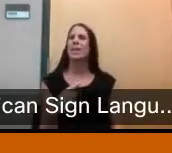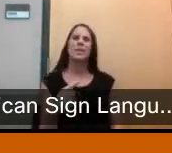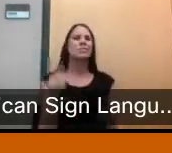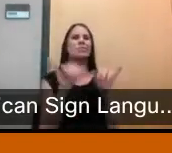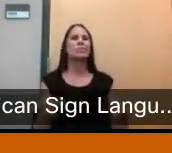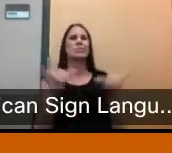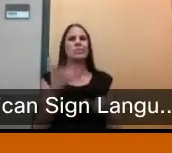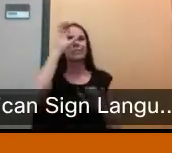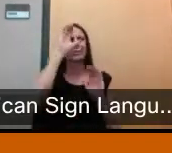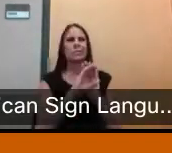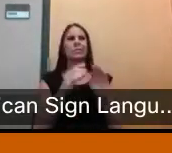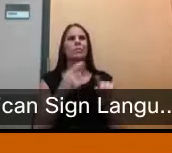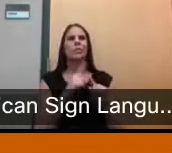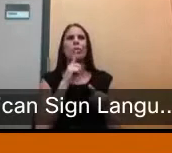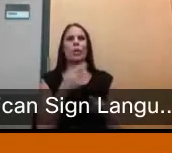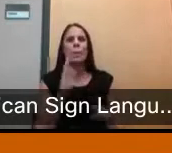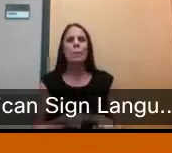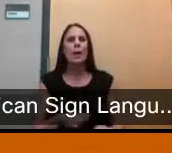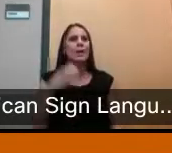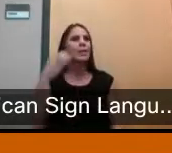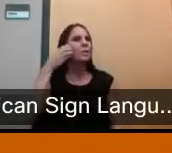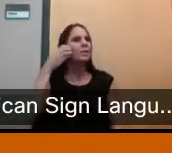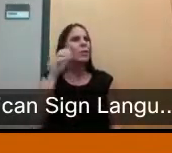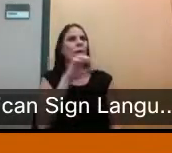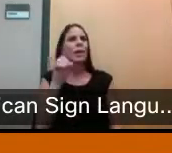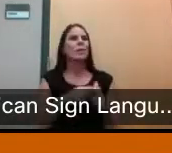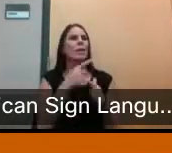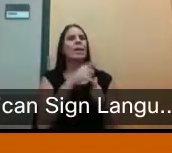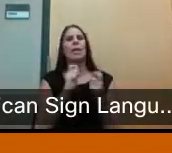cell phone ad but then they, like, adapted it for covert 19.